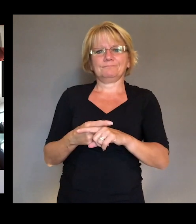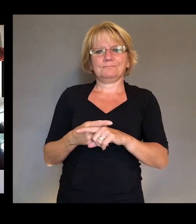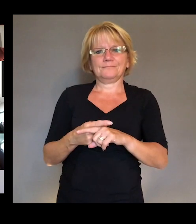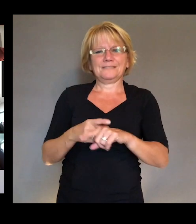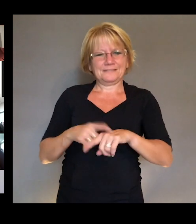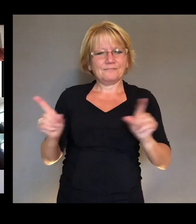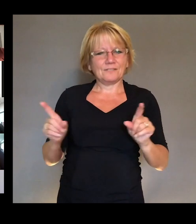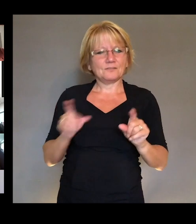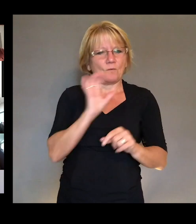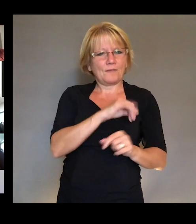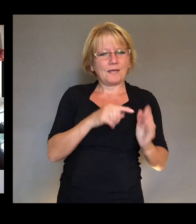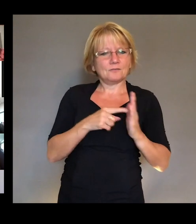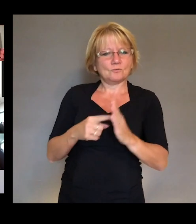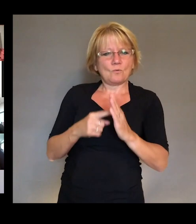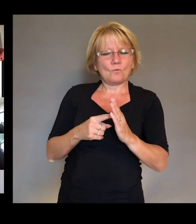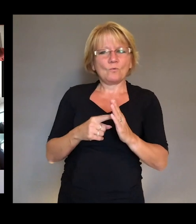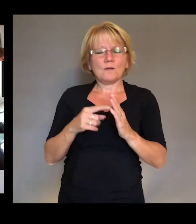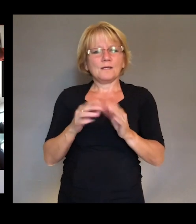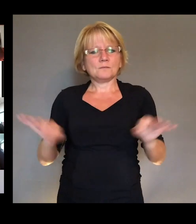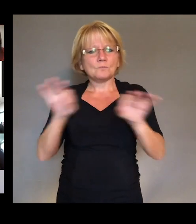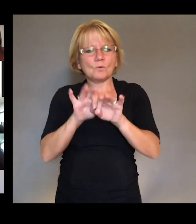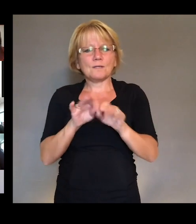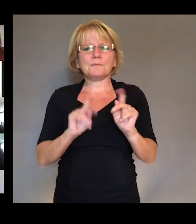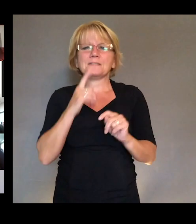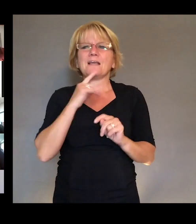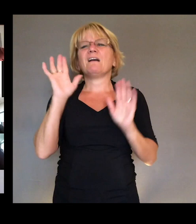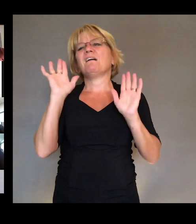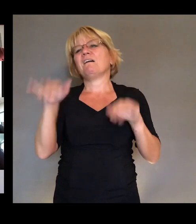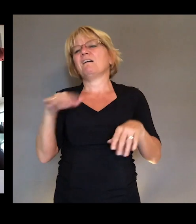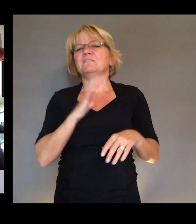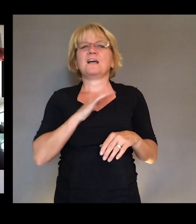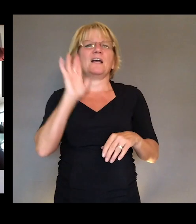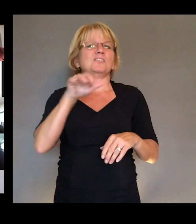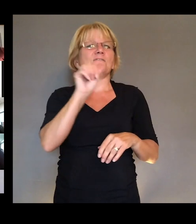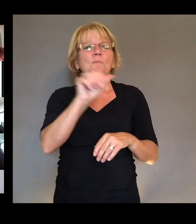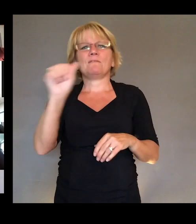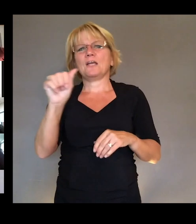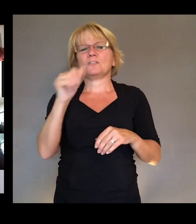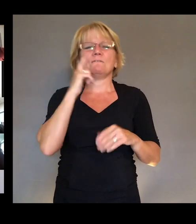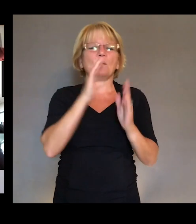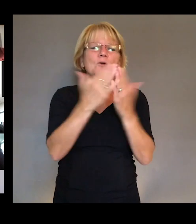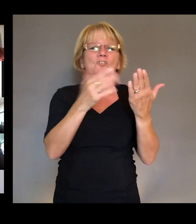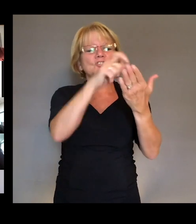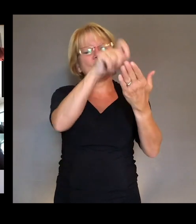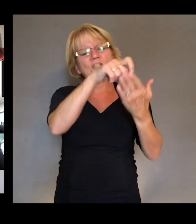And so representation does matter. And you know, so some critics might say, Oh, that's just a checklist. That's, you know, affirmative action for textbooks or whatever.